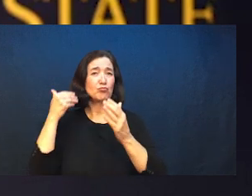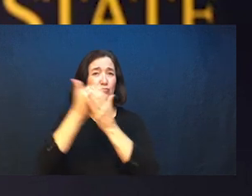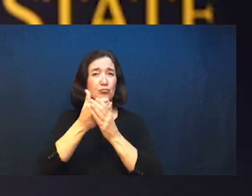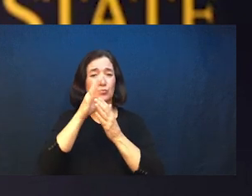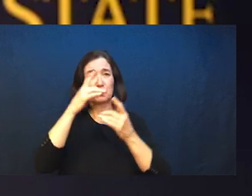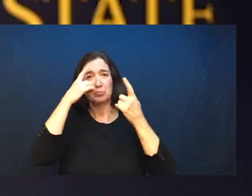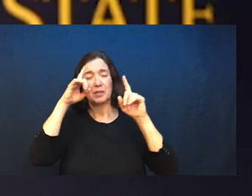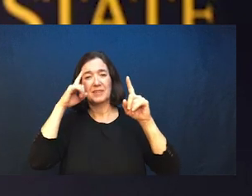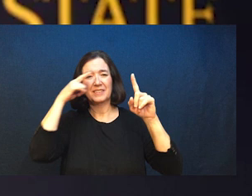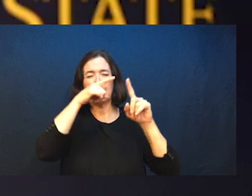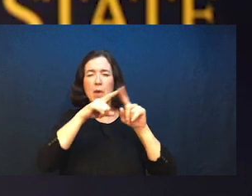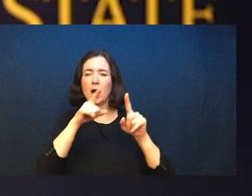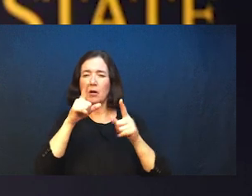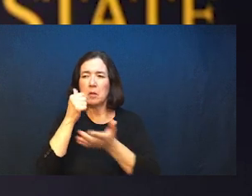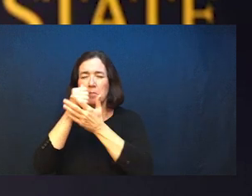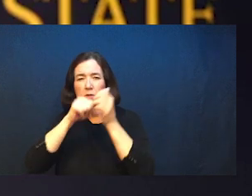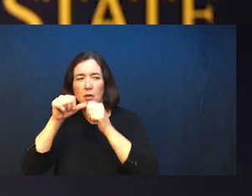You grew together, we're so proud of you.